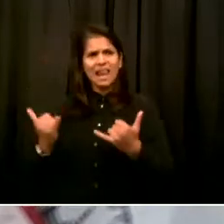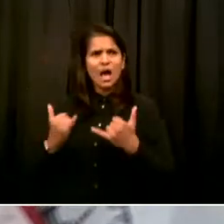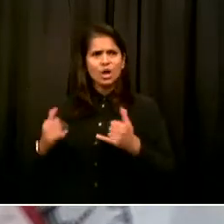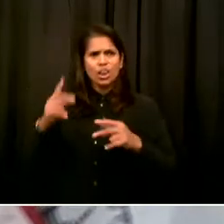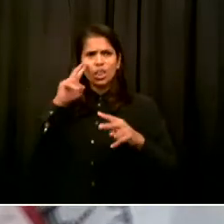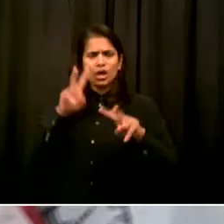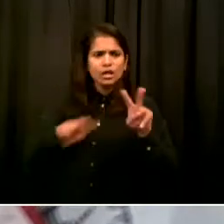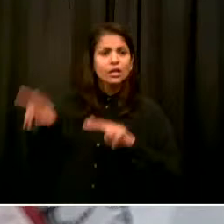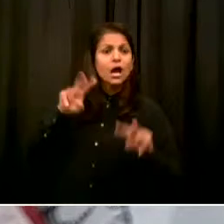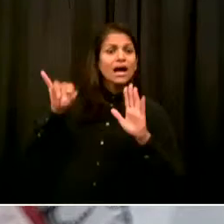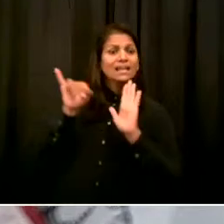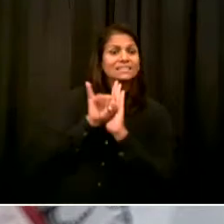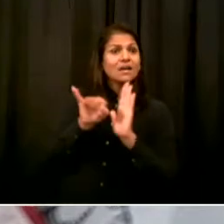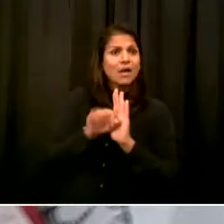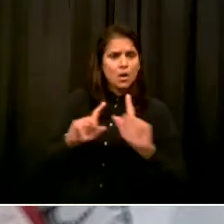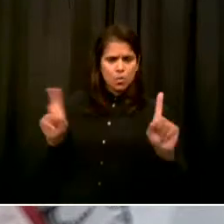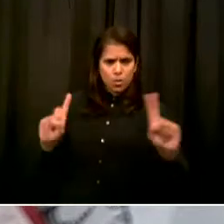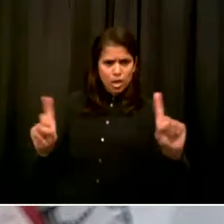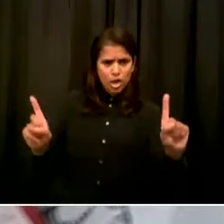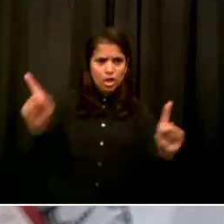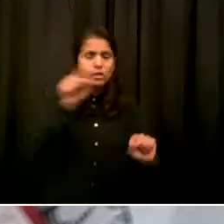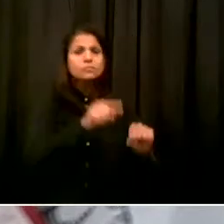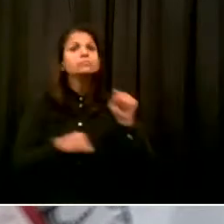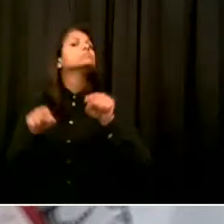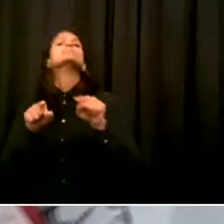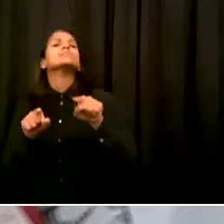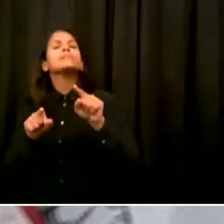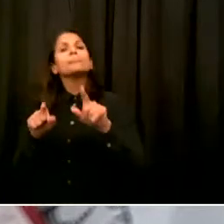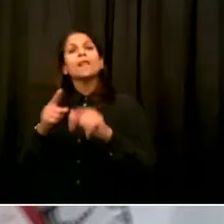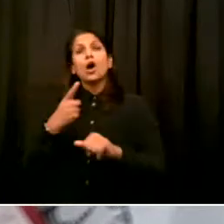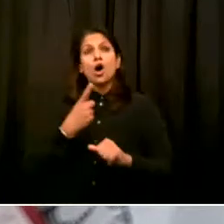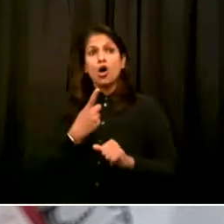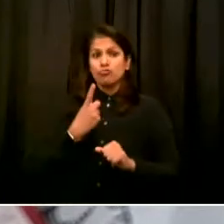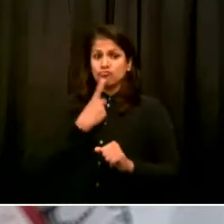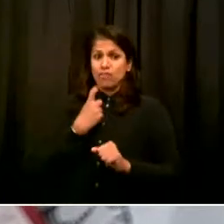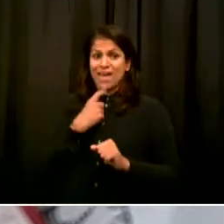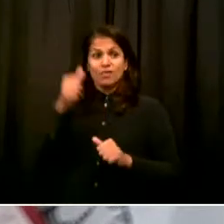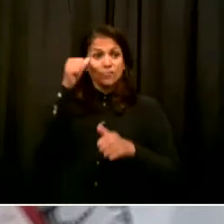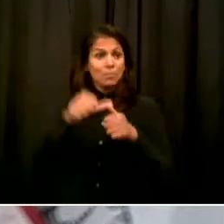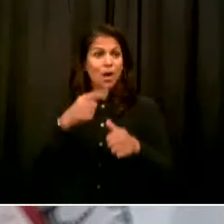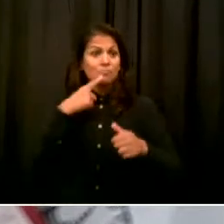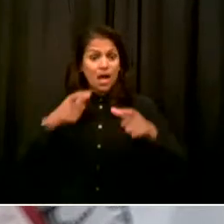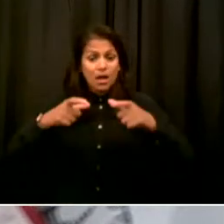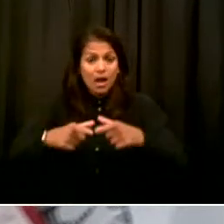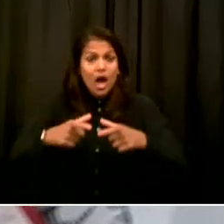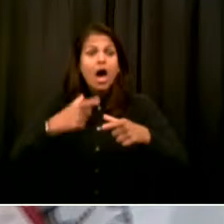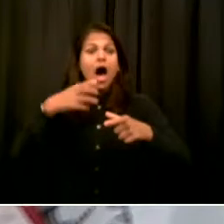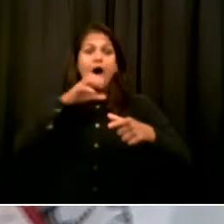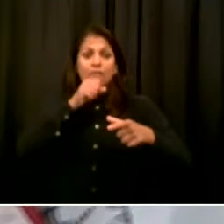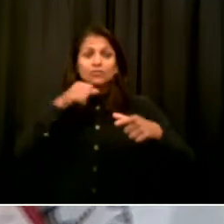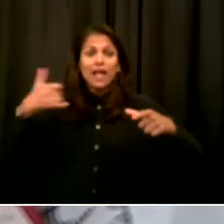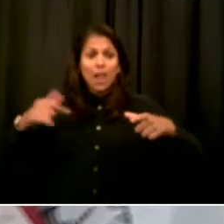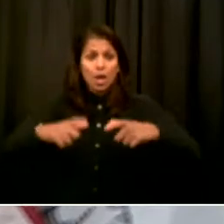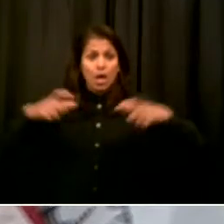WAS S A PRONOUNCED PROBLEM AND INTERCONNECTED PROBLEM WITHIN